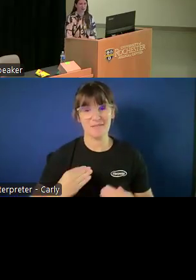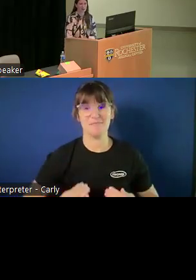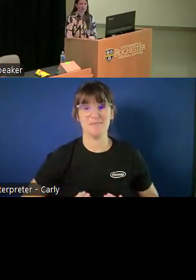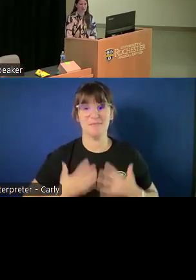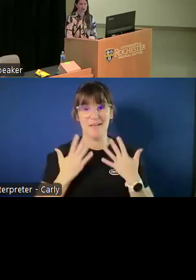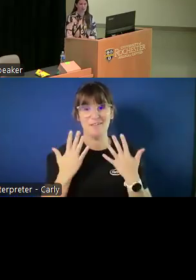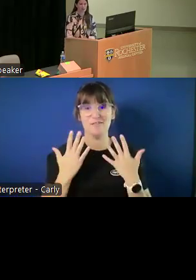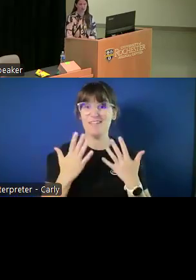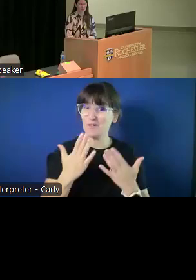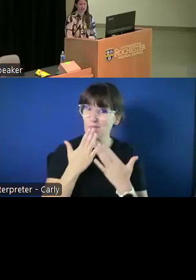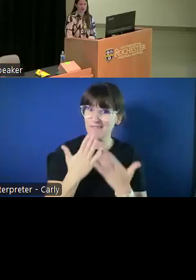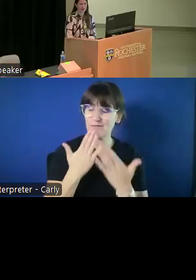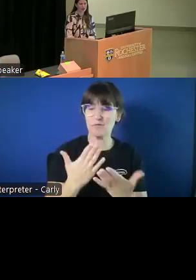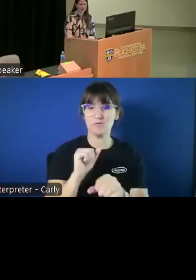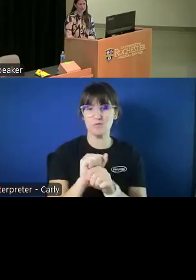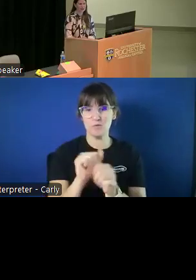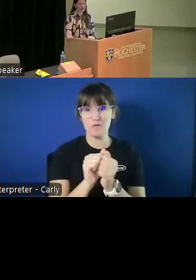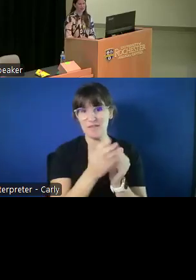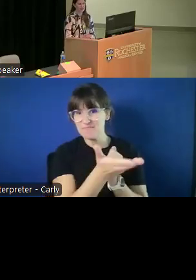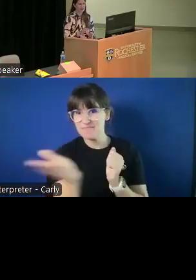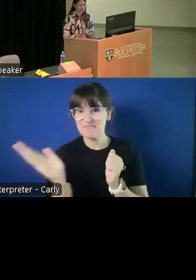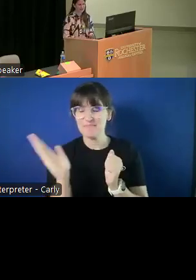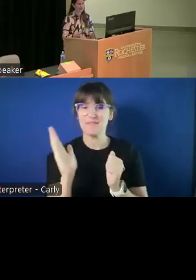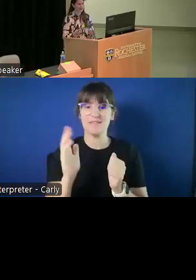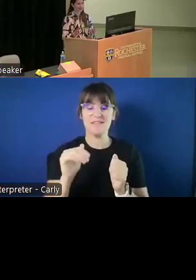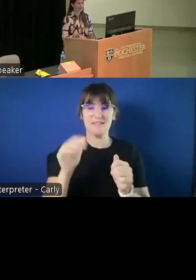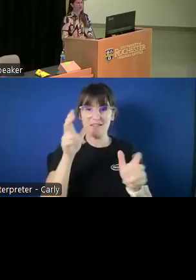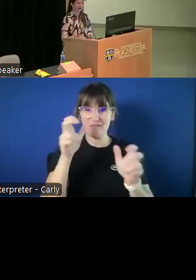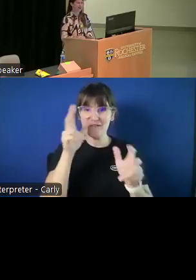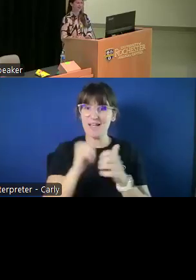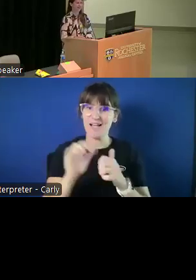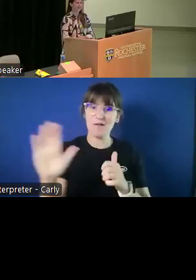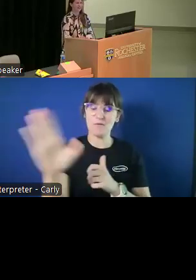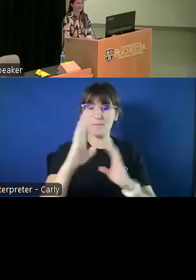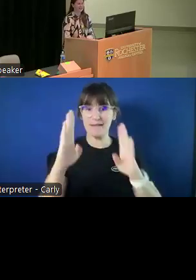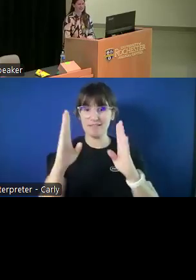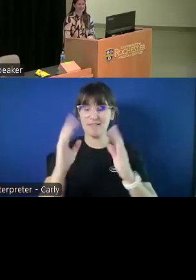work with each of you and to hear all the various ways that you pay attention and you act and